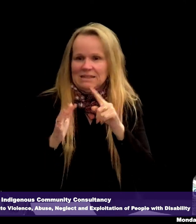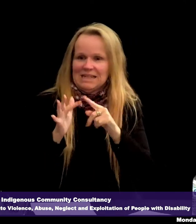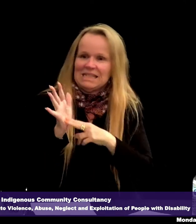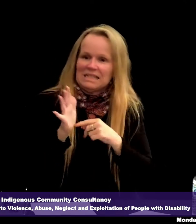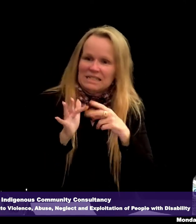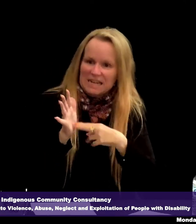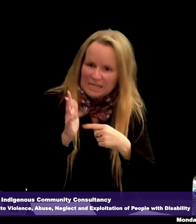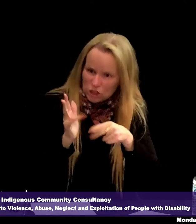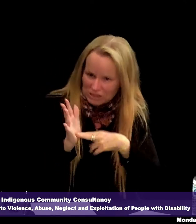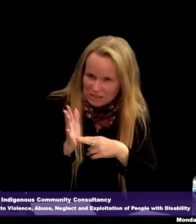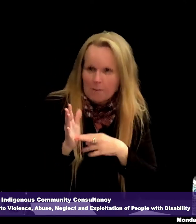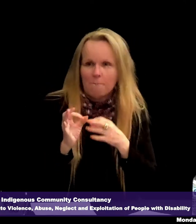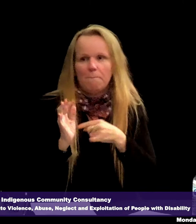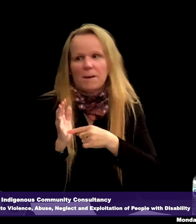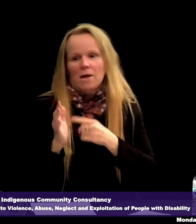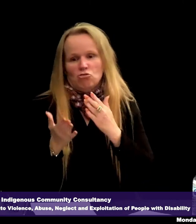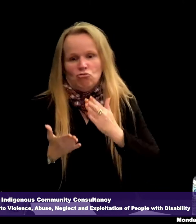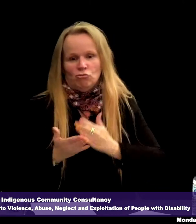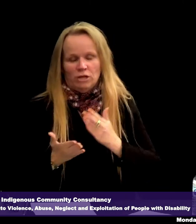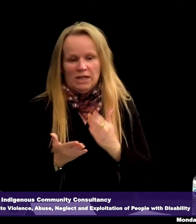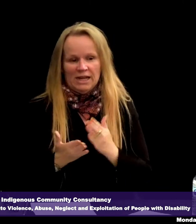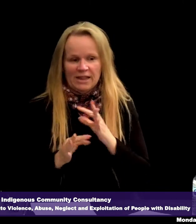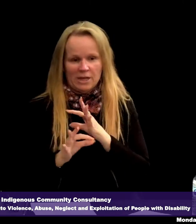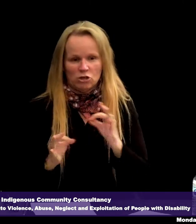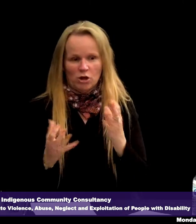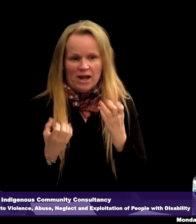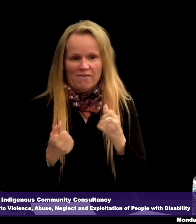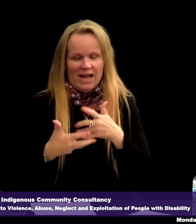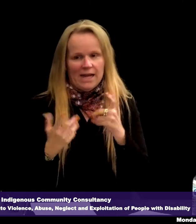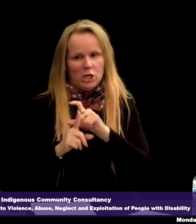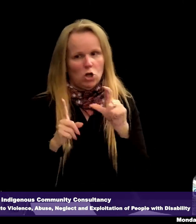best thing. They have got the best intentions in drawing up the plan, but they